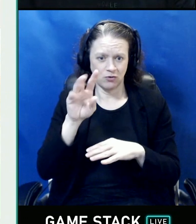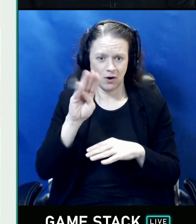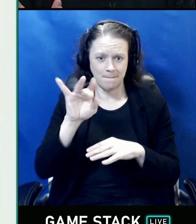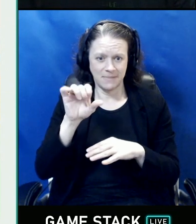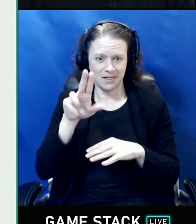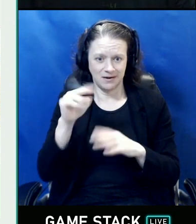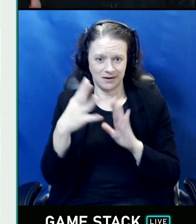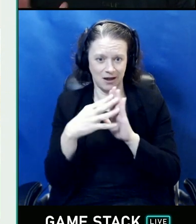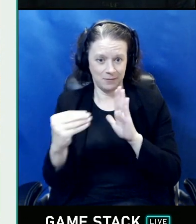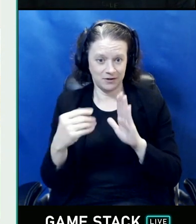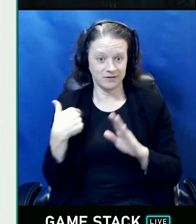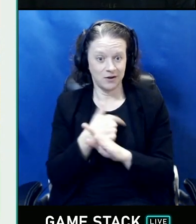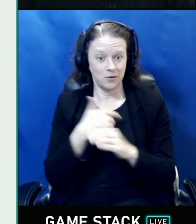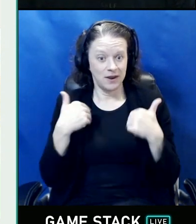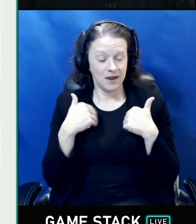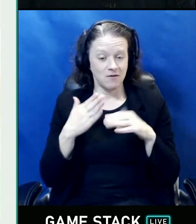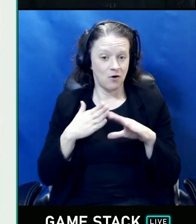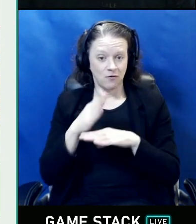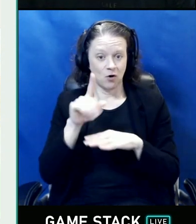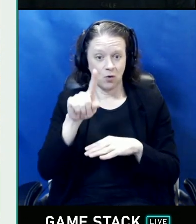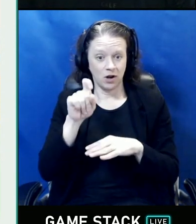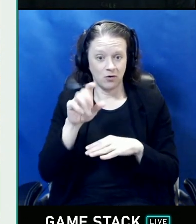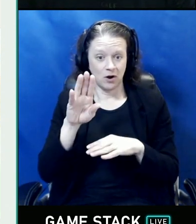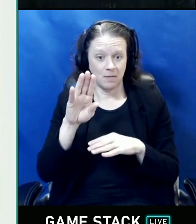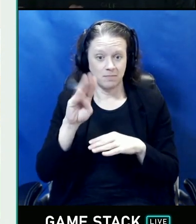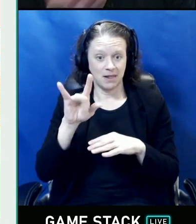well over 100 million monthly active users.